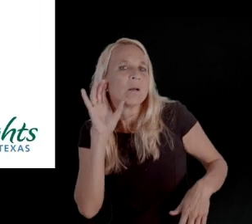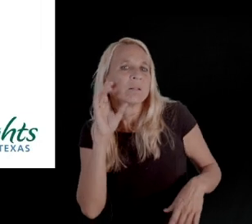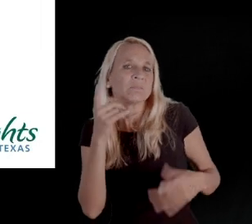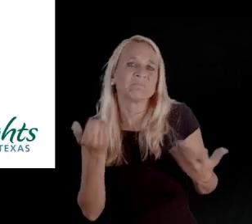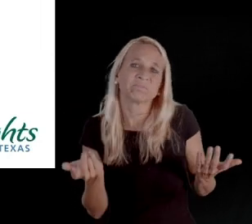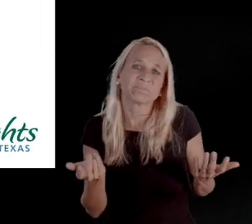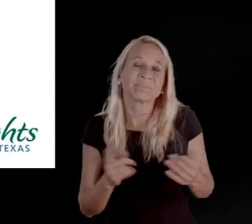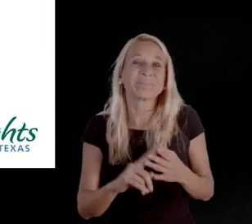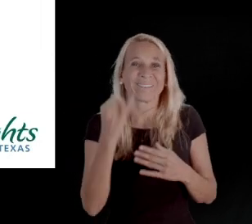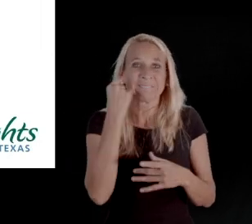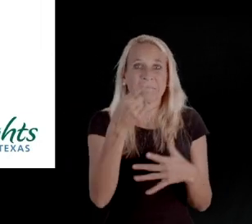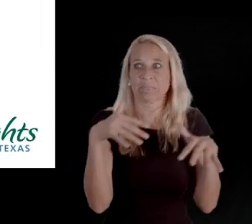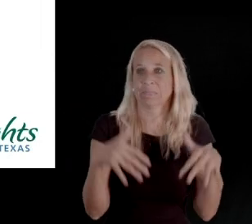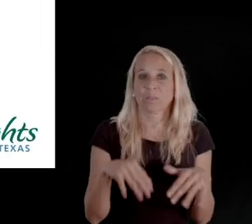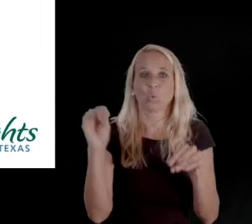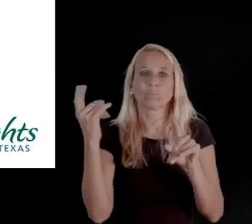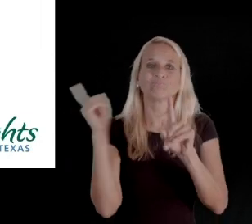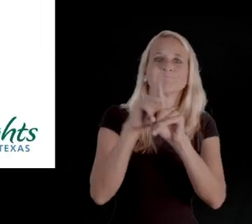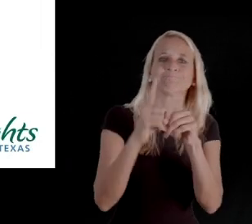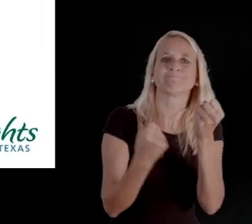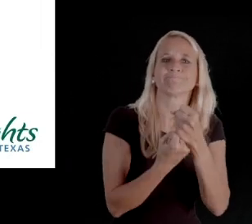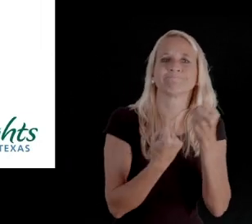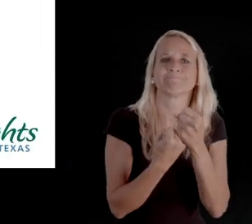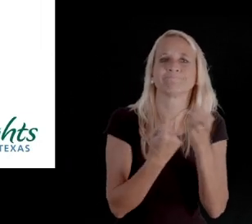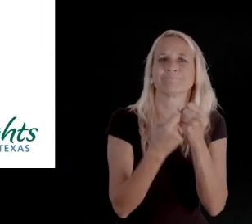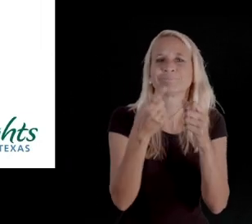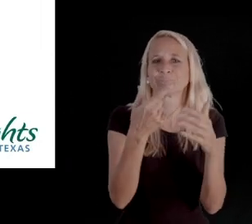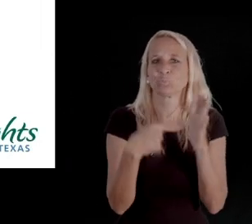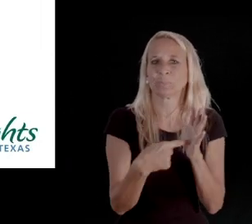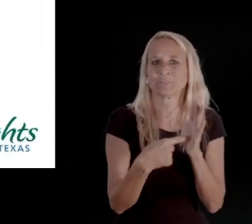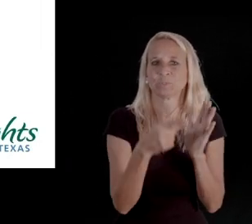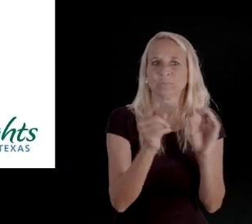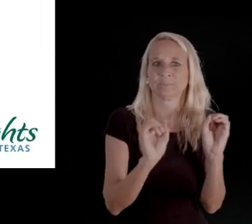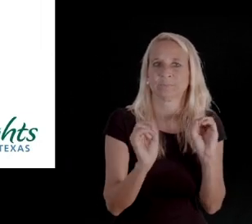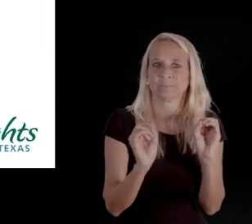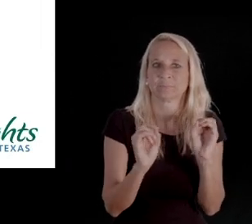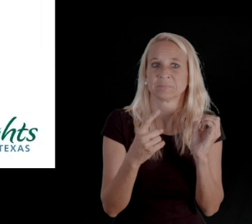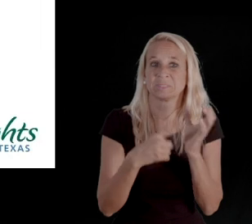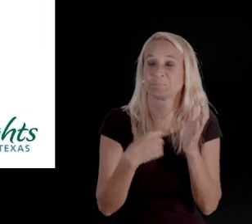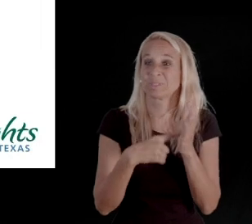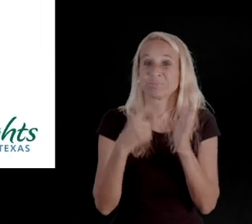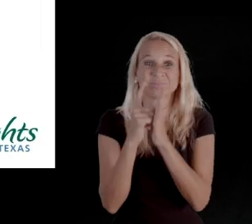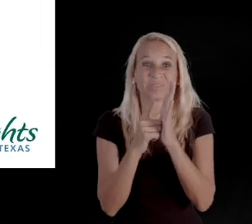Even if you're unrepresented, sometimes their attorney does show up. And one thing that I want to point out too,